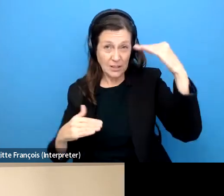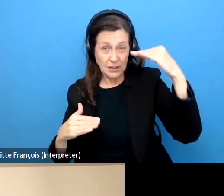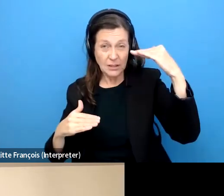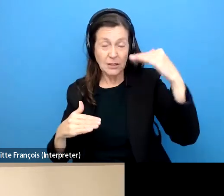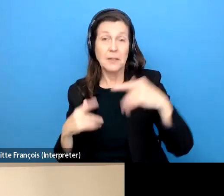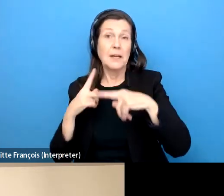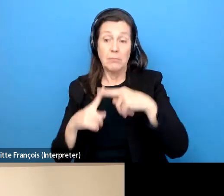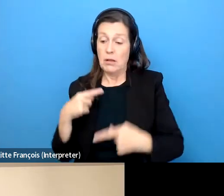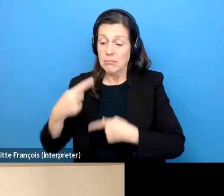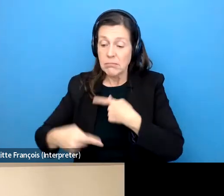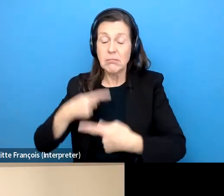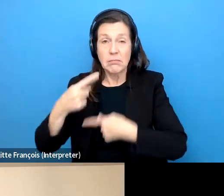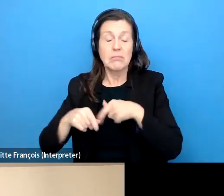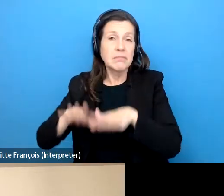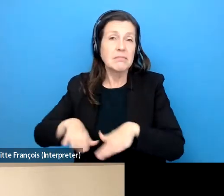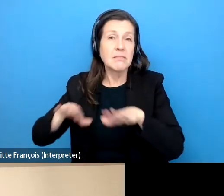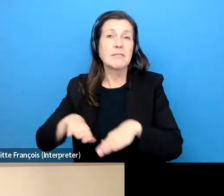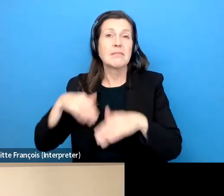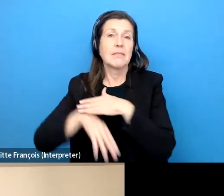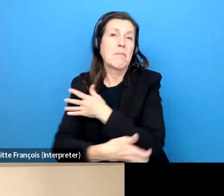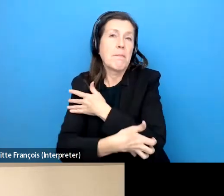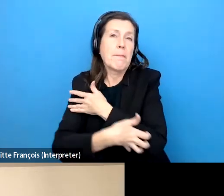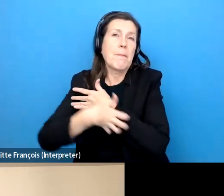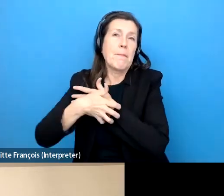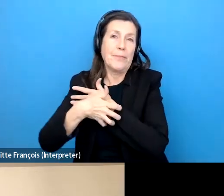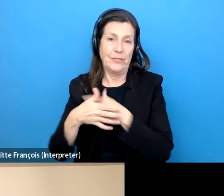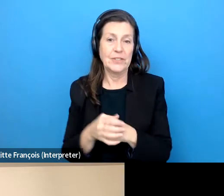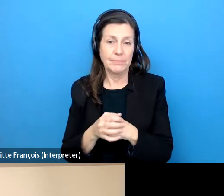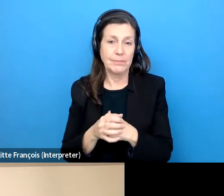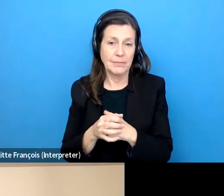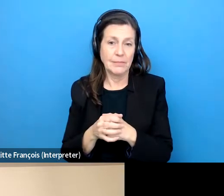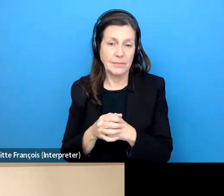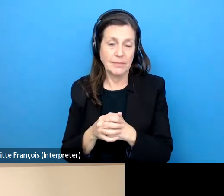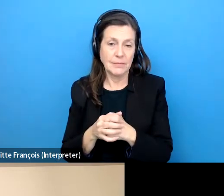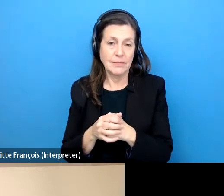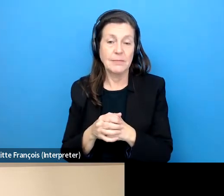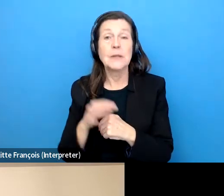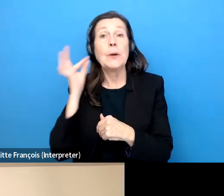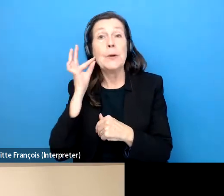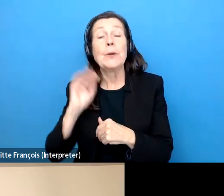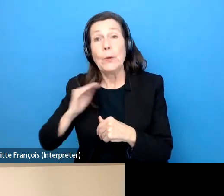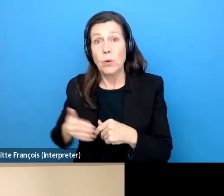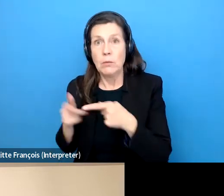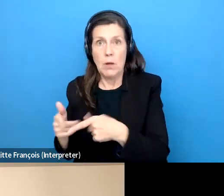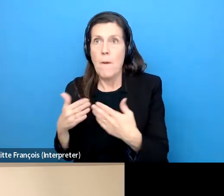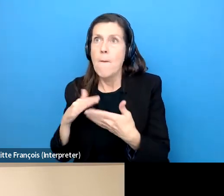to which women and girls with disabilities are much more liable than other groups.